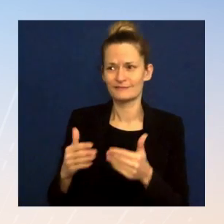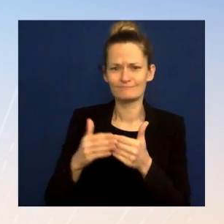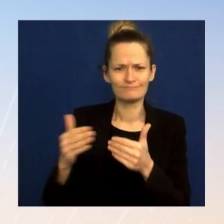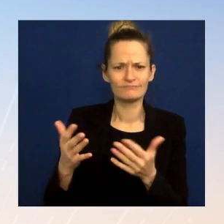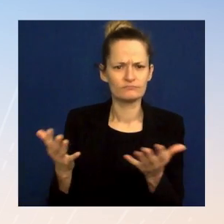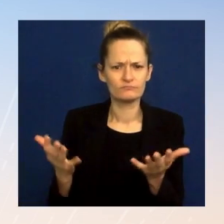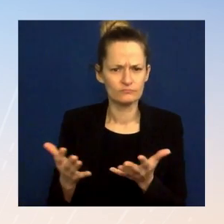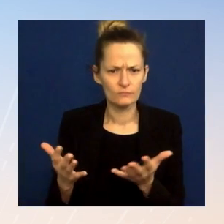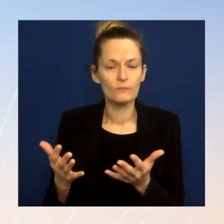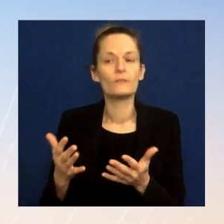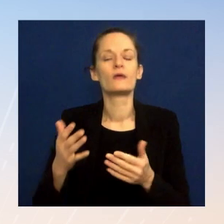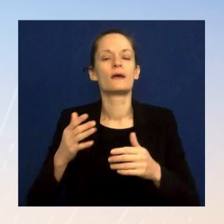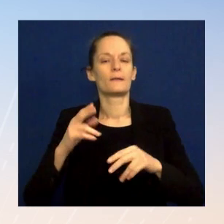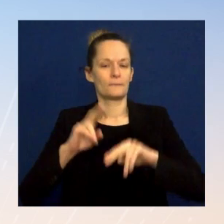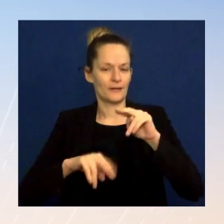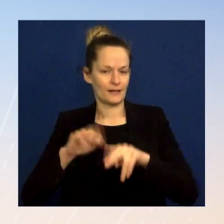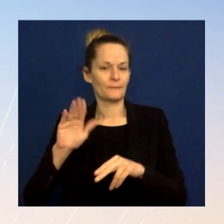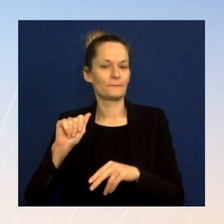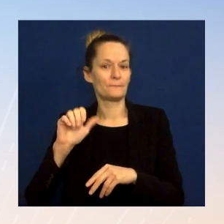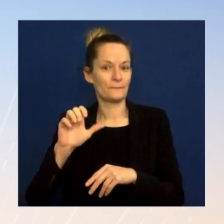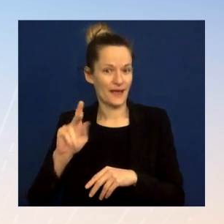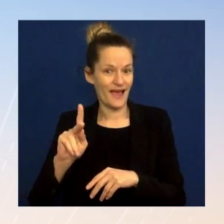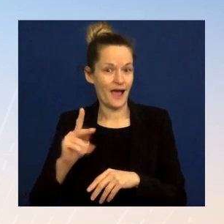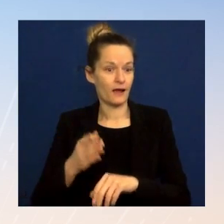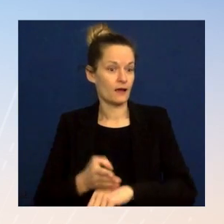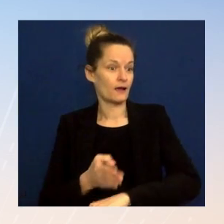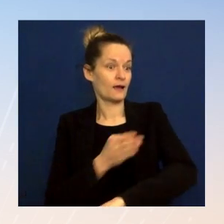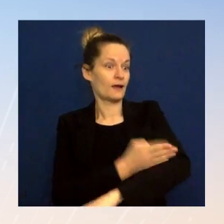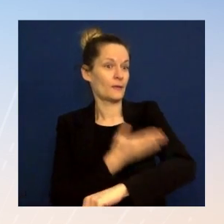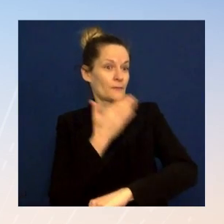B3W -- that the G7 announced at the summit in June.